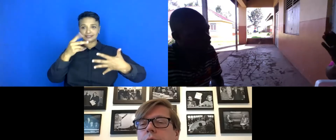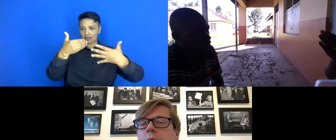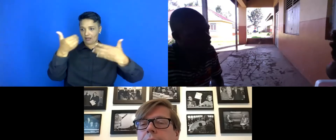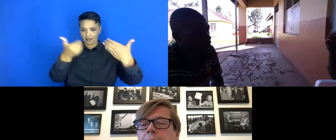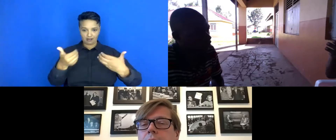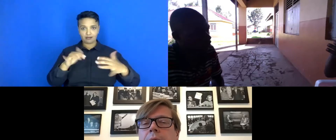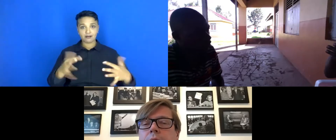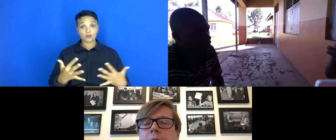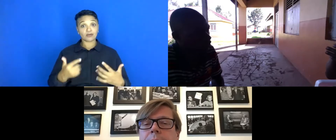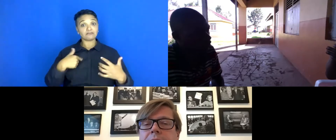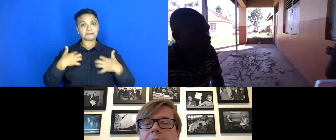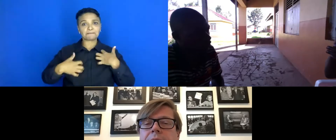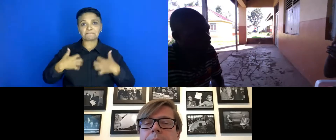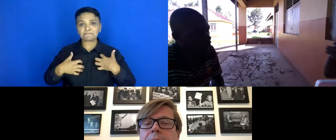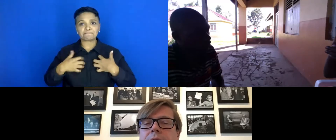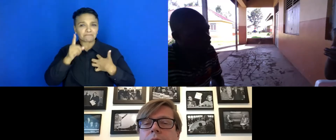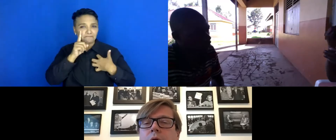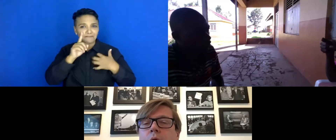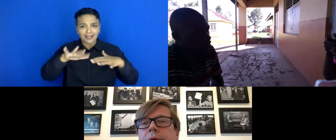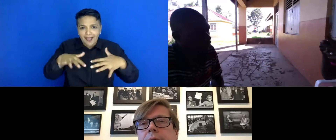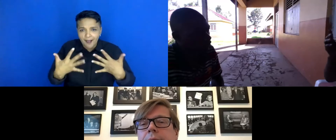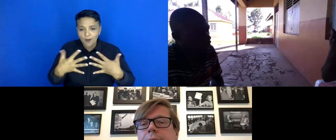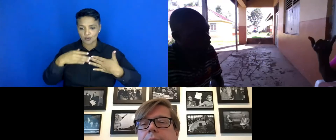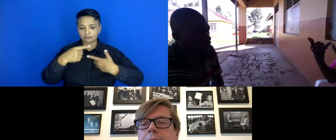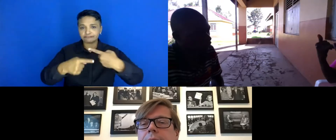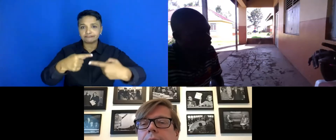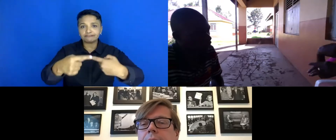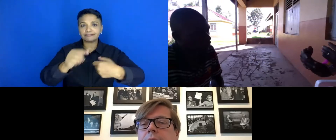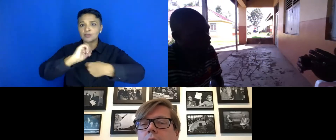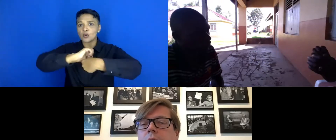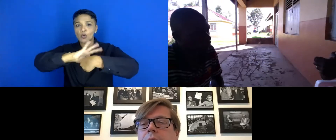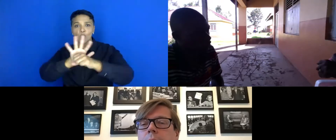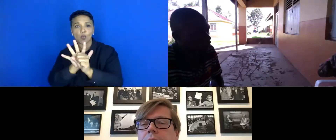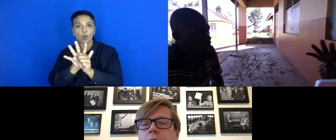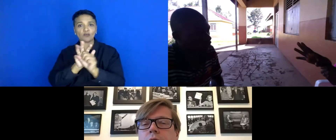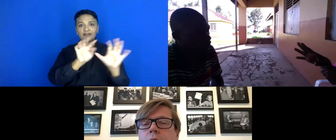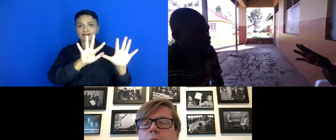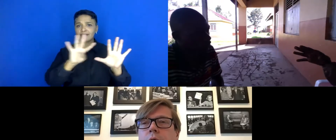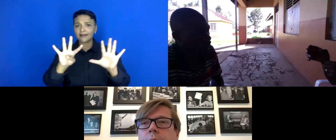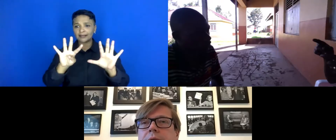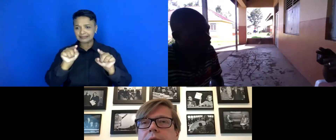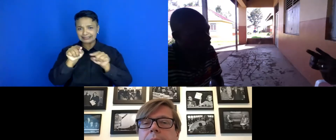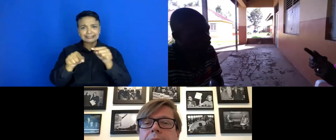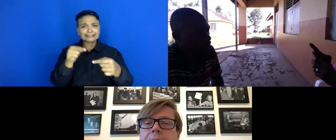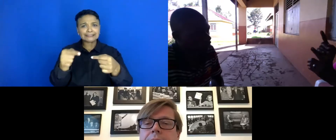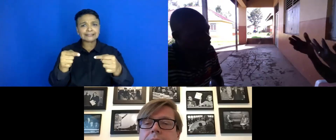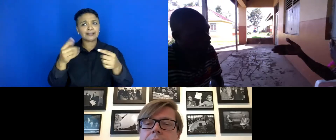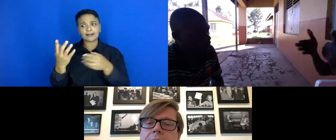today about the specific impacts of the kobit 19 and the lockdown measure youth with disabilities